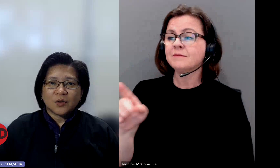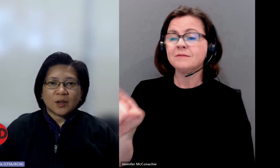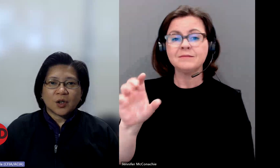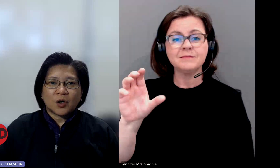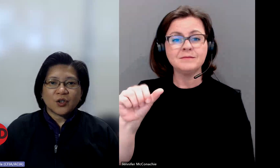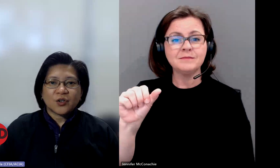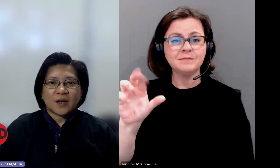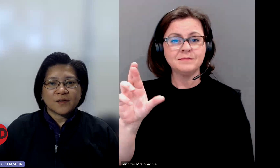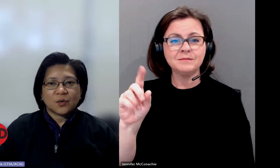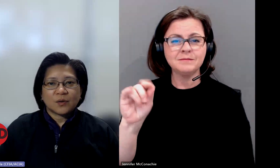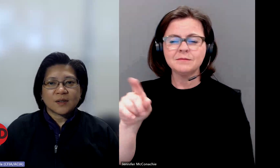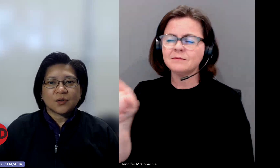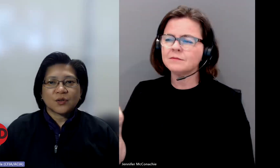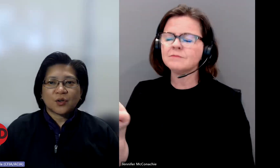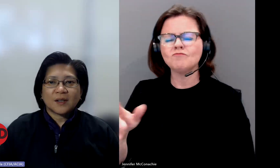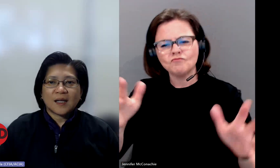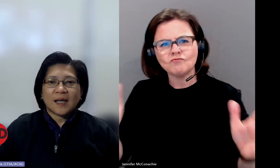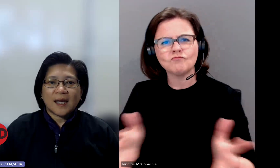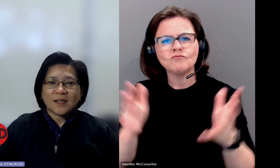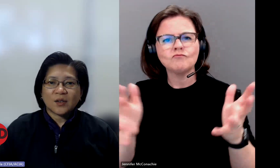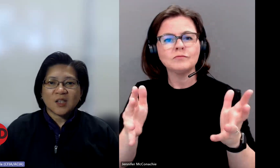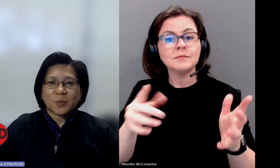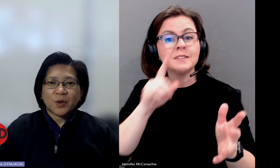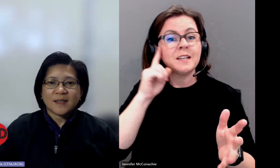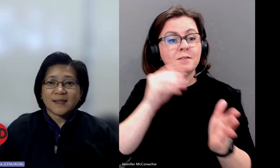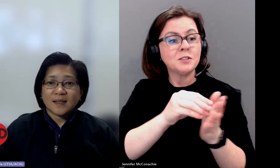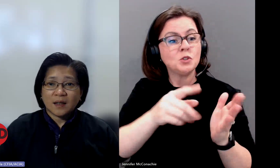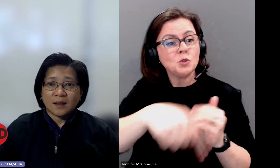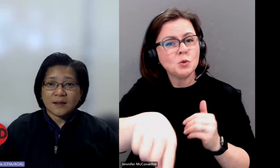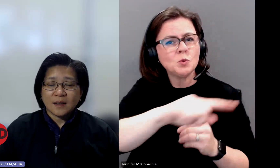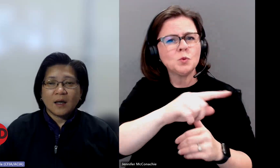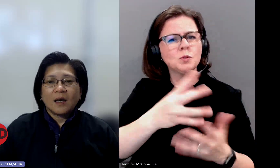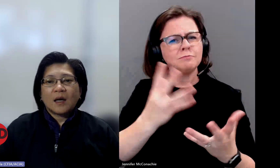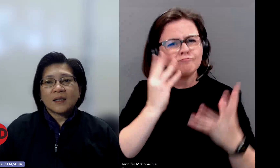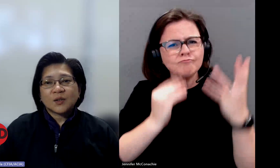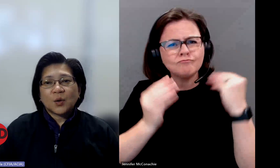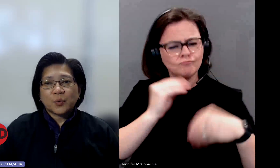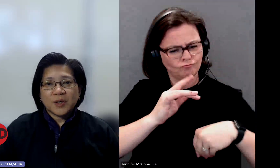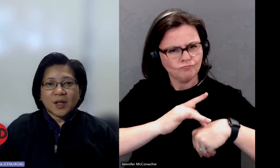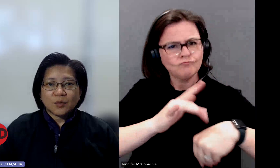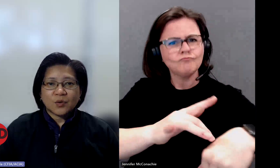wanted to encourage Deaf students to start getting hands-on experience